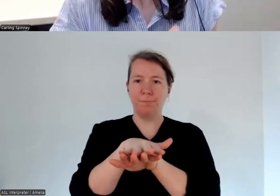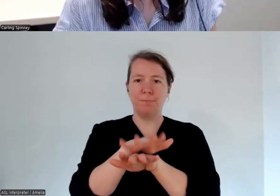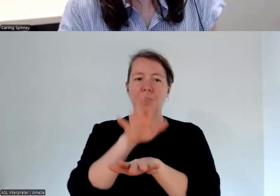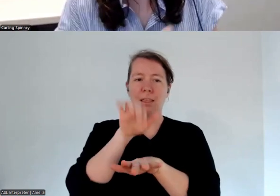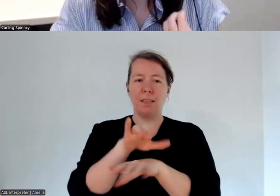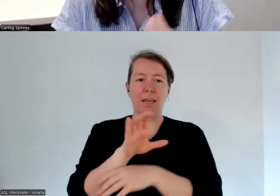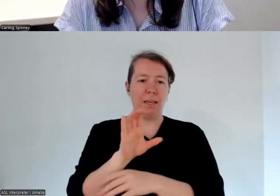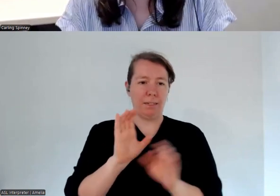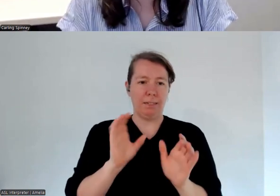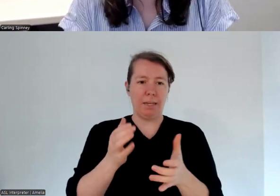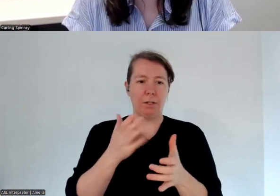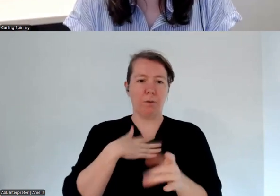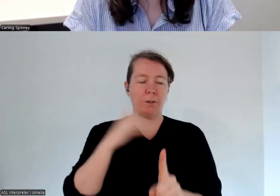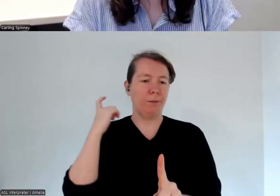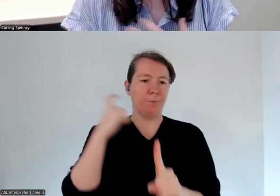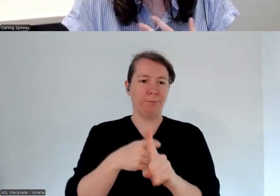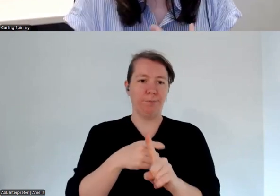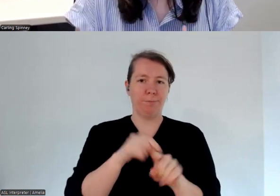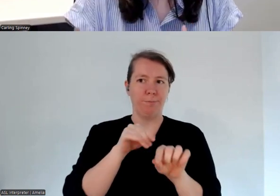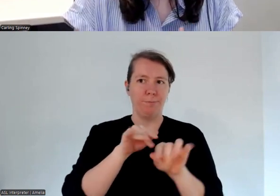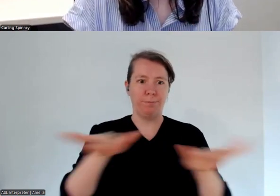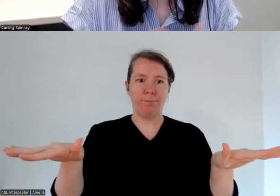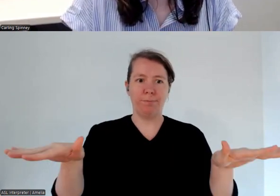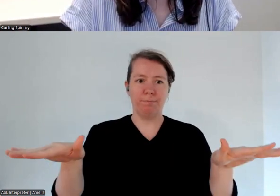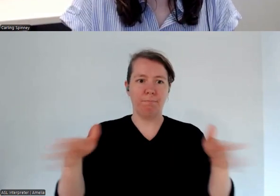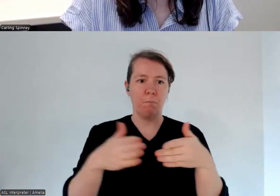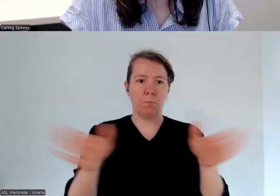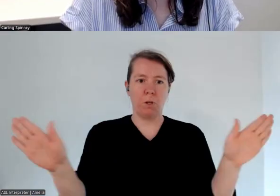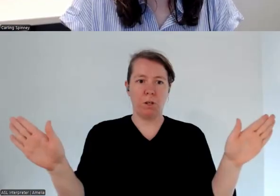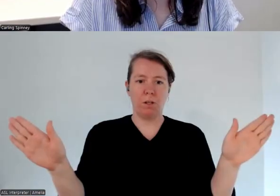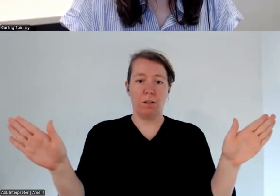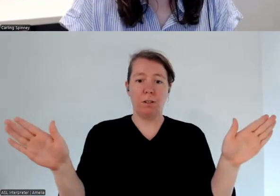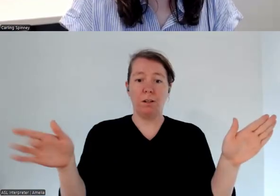we would have loved to be able to convey so much more nuance and all those details